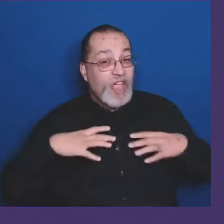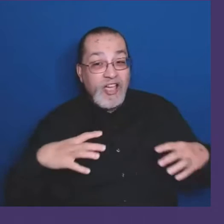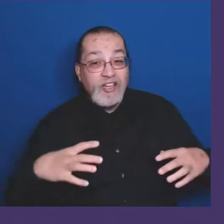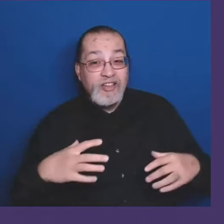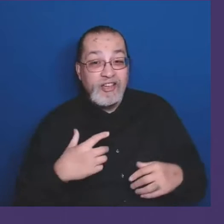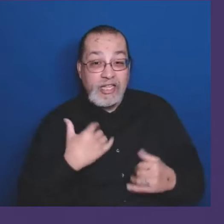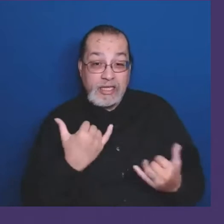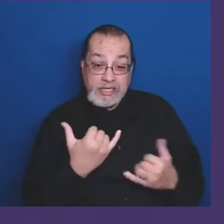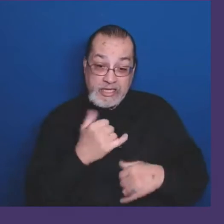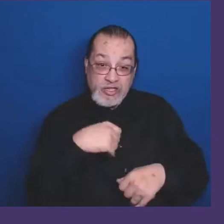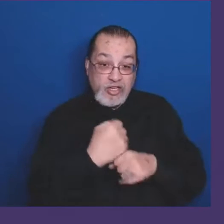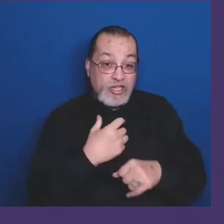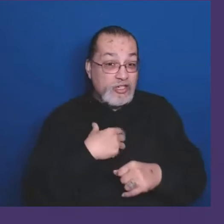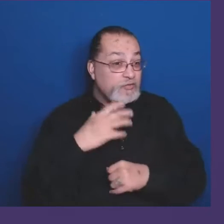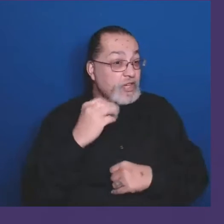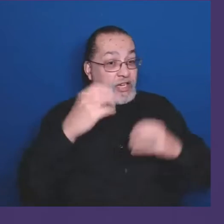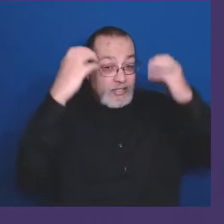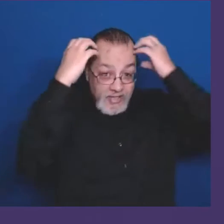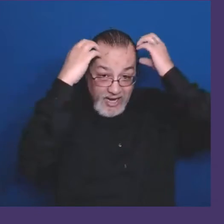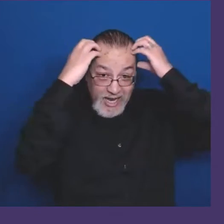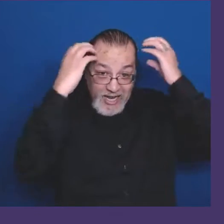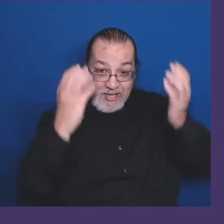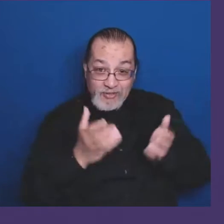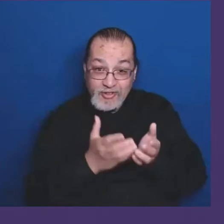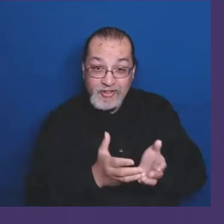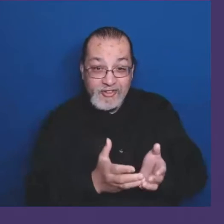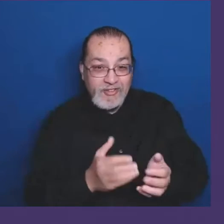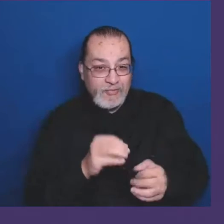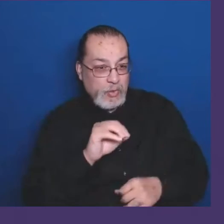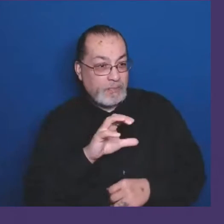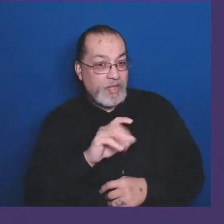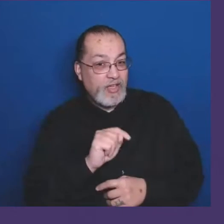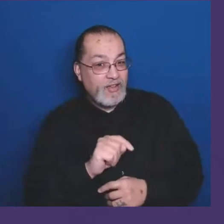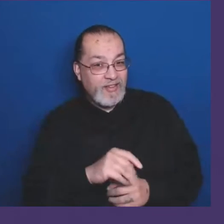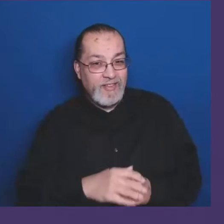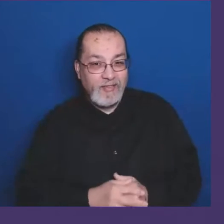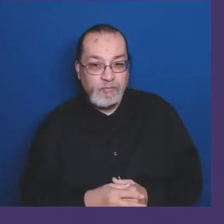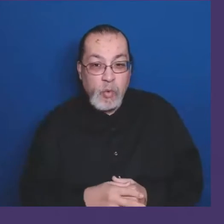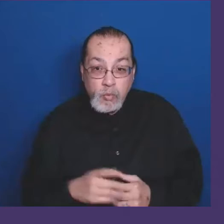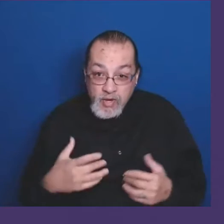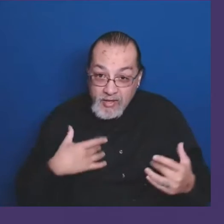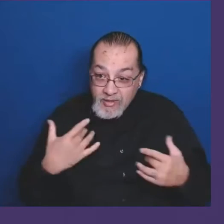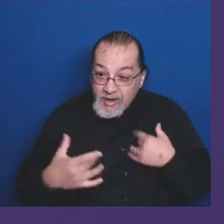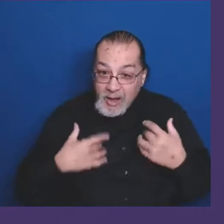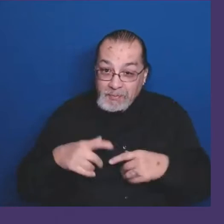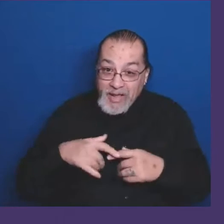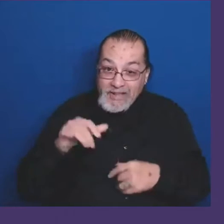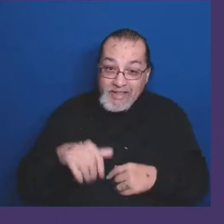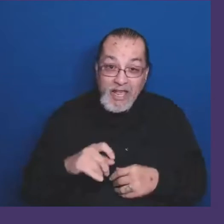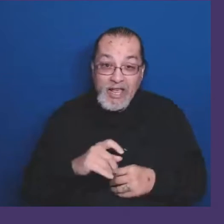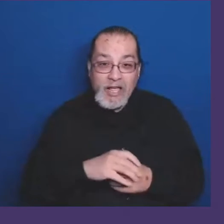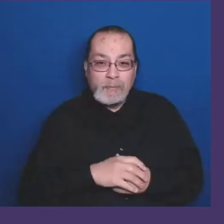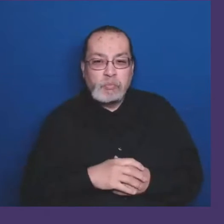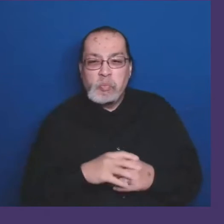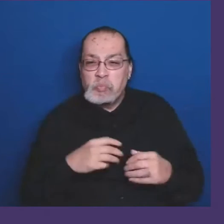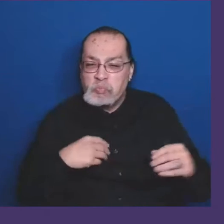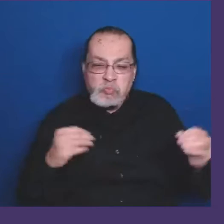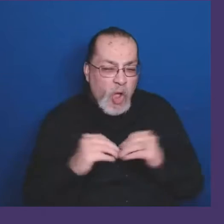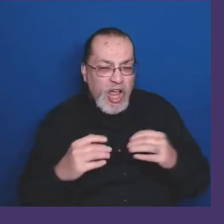Jenny Lay-Flurrie: Are you a little bit excited about that? Tanya Harris: More excited. Jenny Lay-Flurrie: Fair wages means